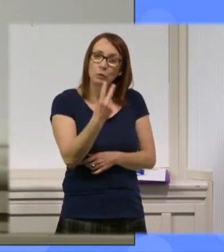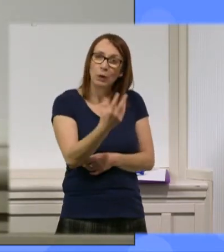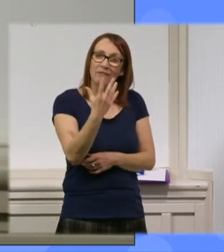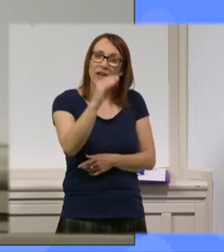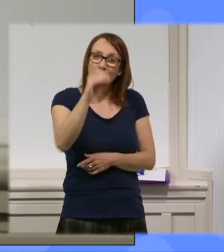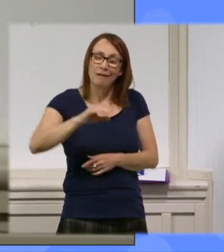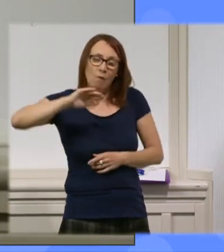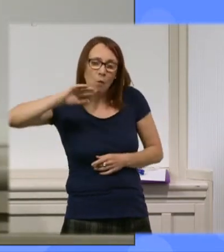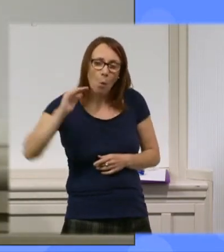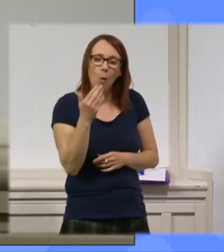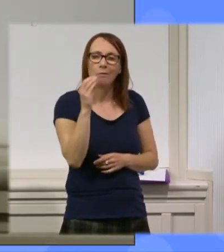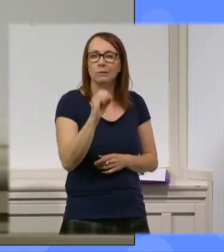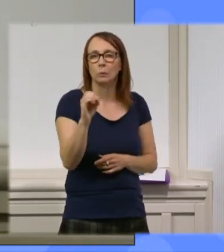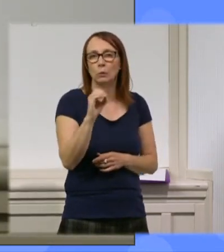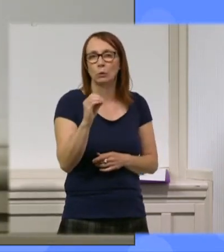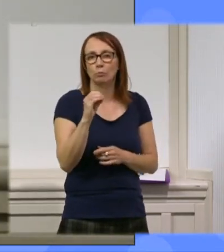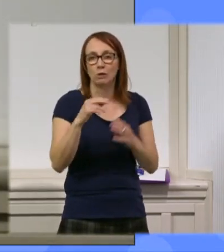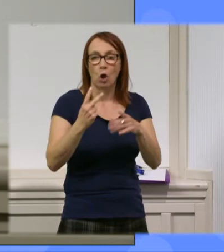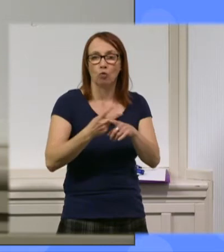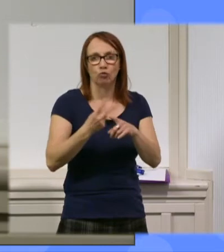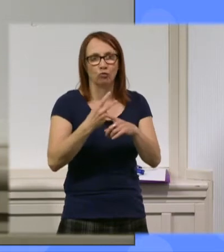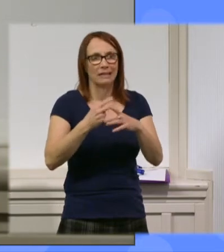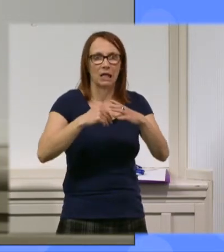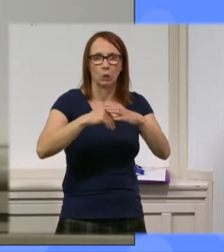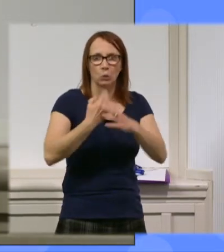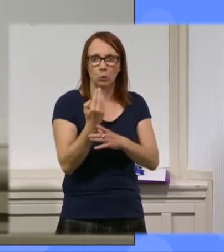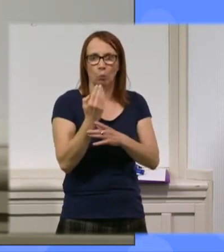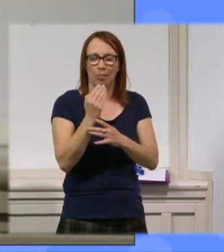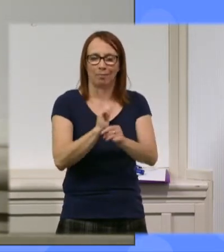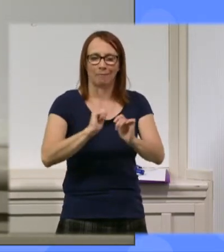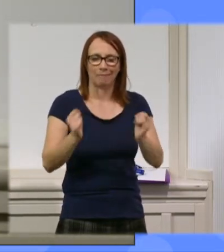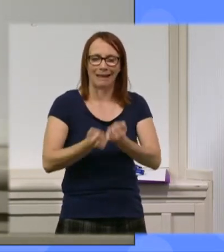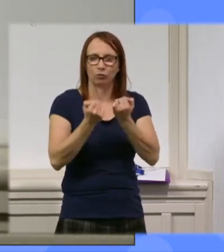energy in Europe we can become an energy powerhouse we can use that energy for